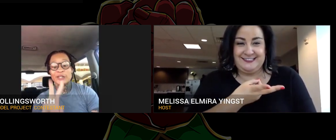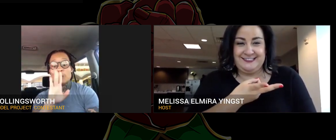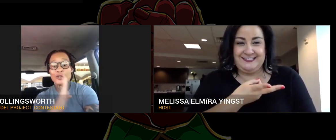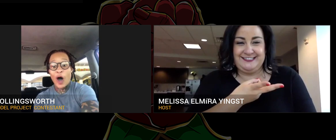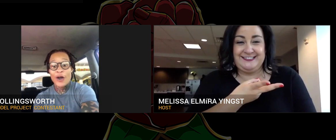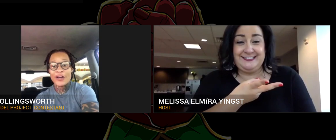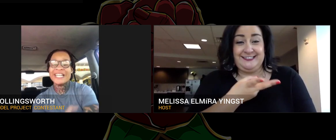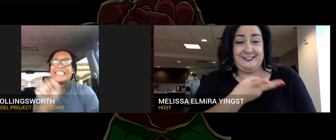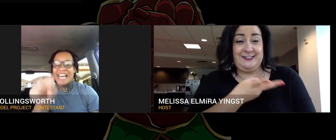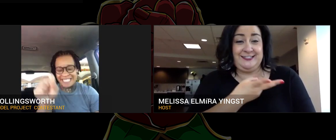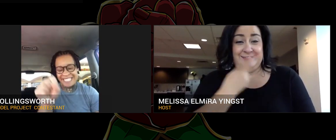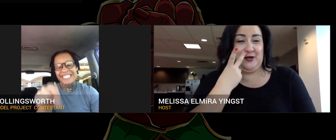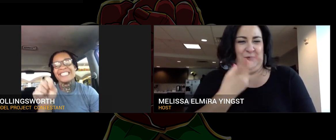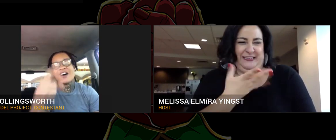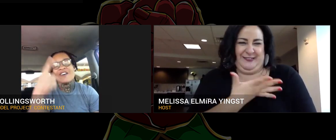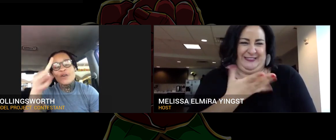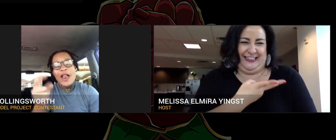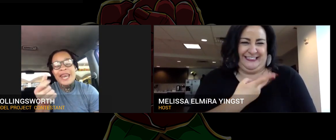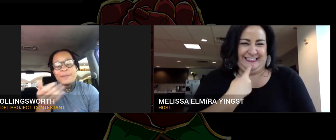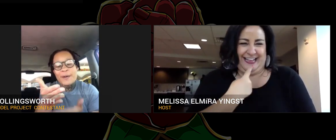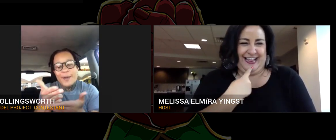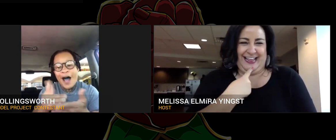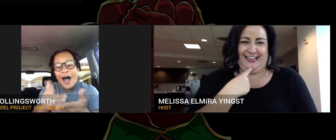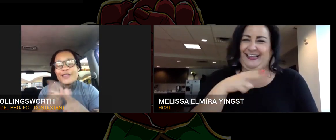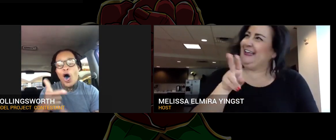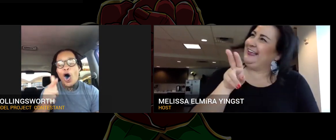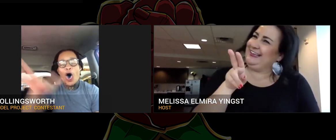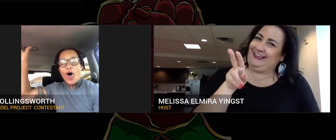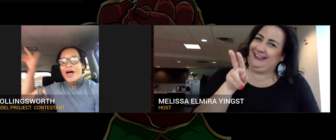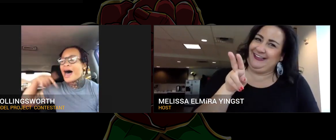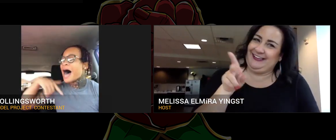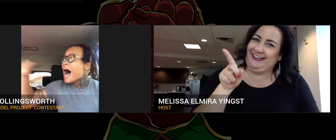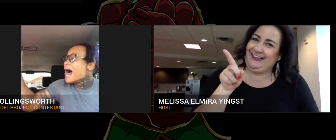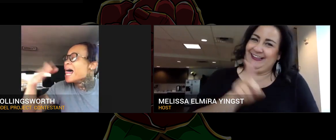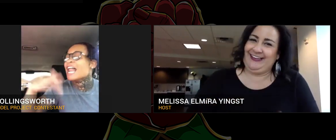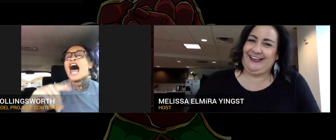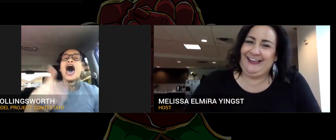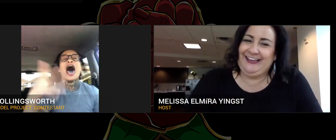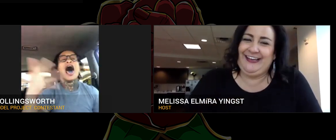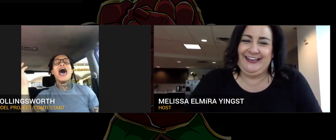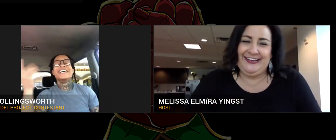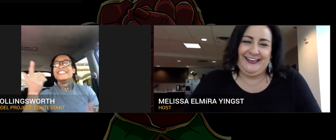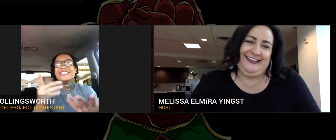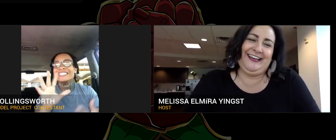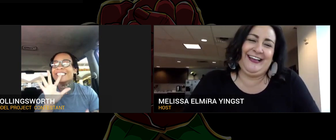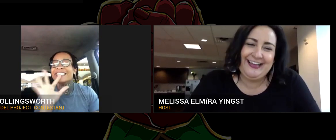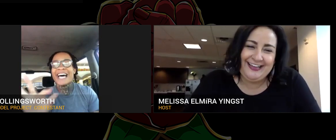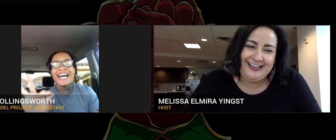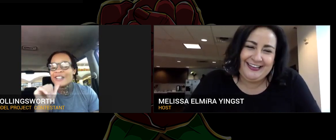My two daughters? Yes. Both? What did both of them say? Some parts, they saw small parts of it and they walked away. They're 9.